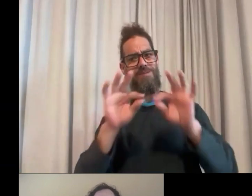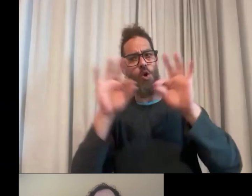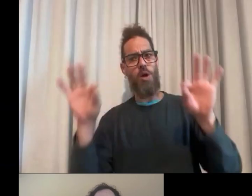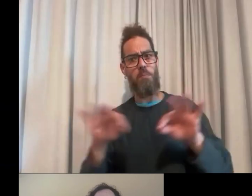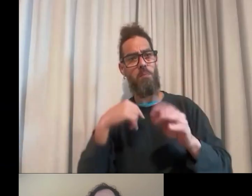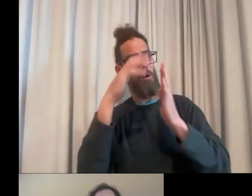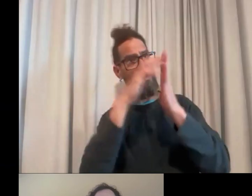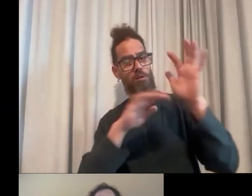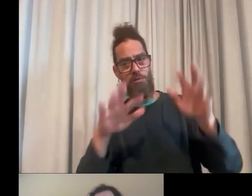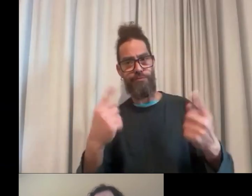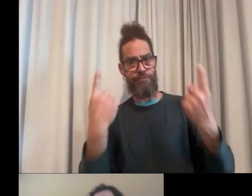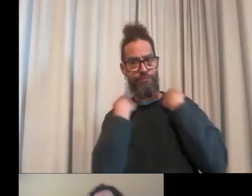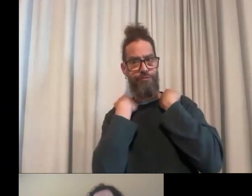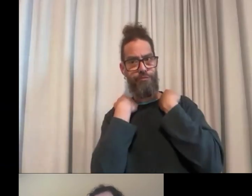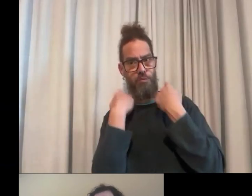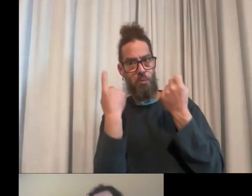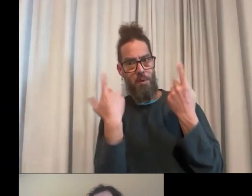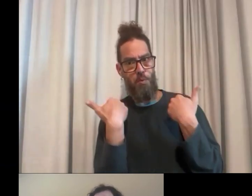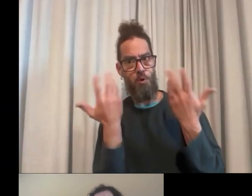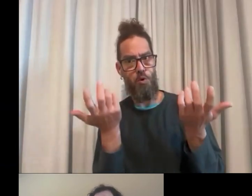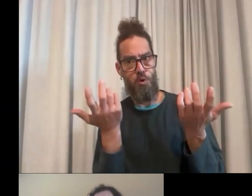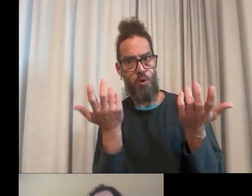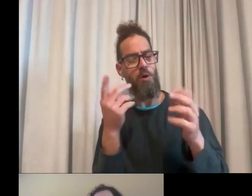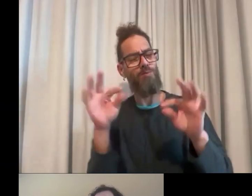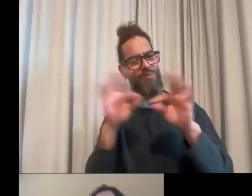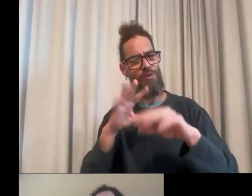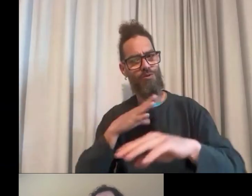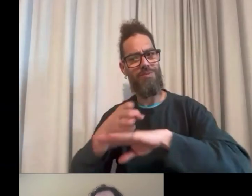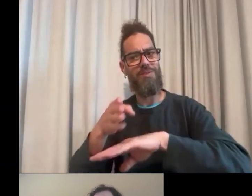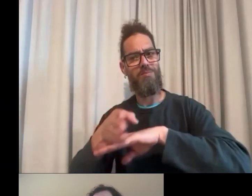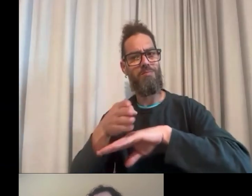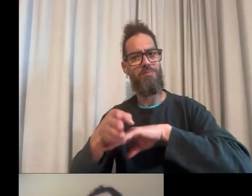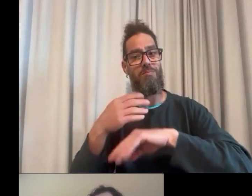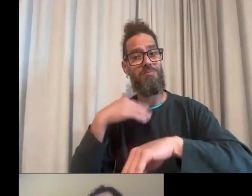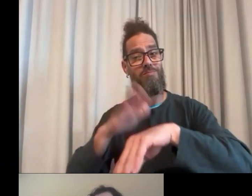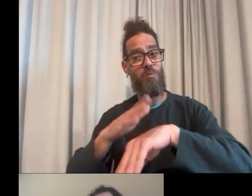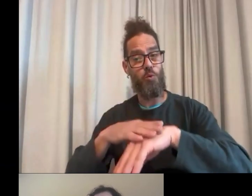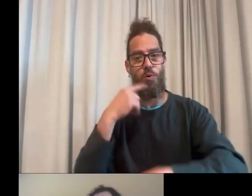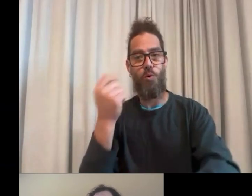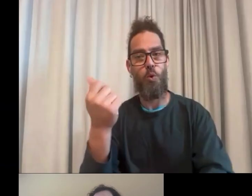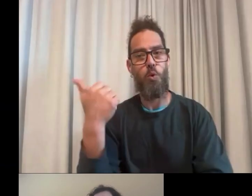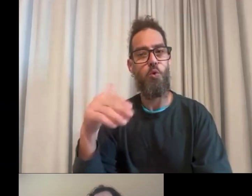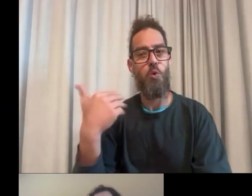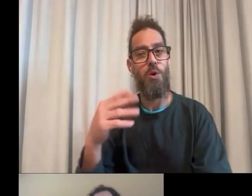And it cost-- it took time and money to make it way more accessible. But here's the deal.